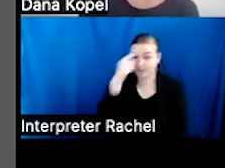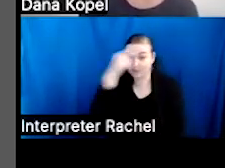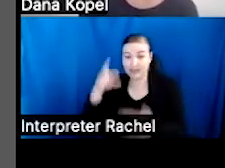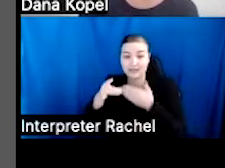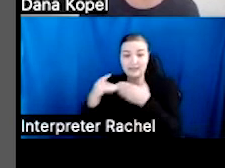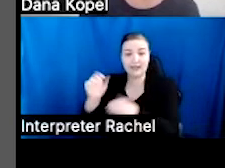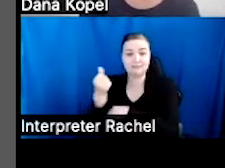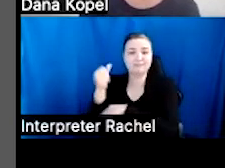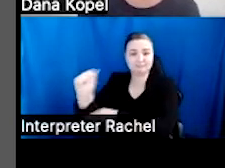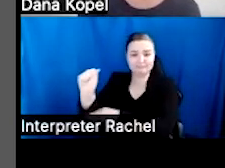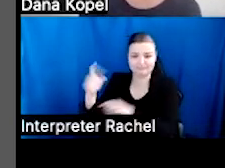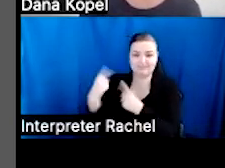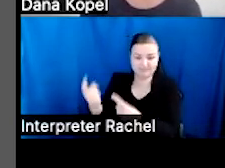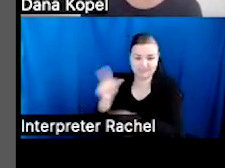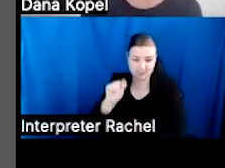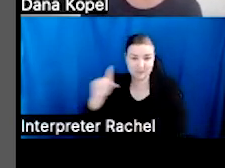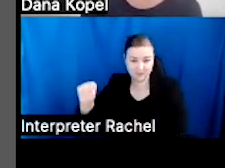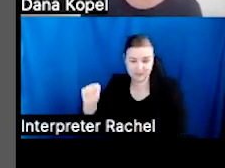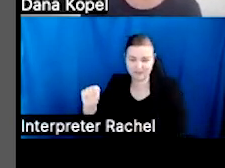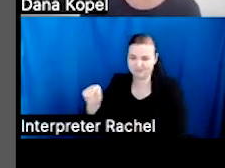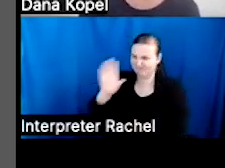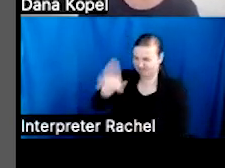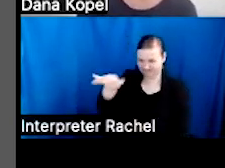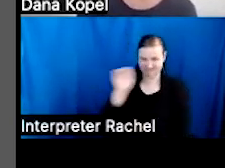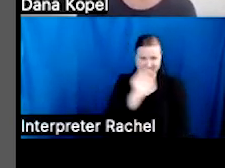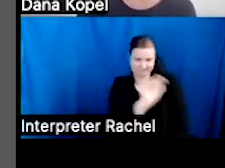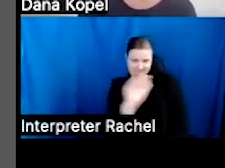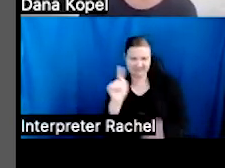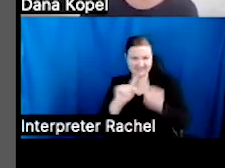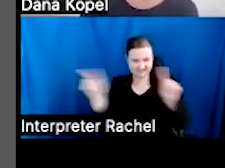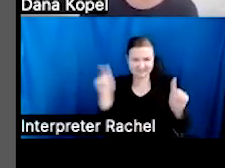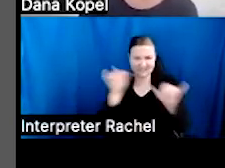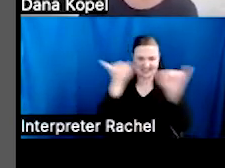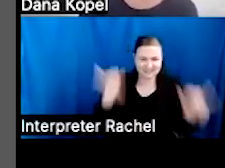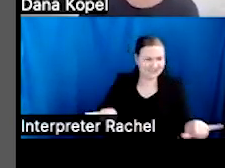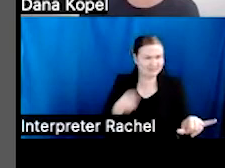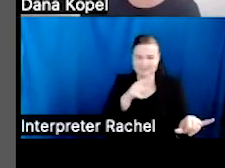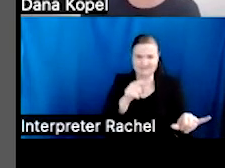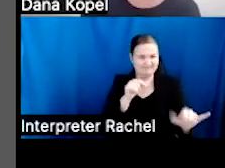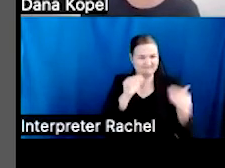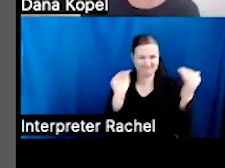entrenched racism and inequity of Institutions and demanding accountability. I'm not convinced